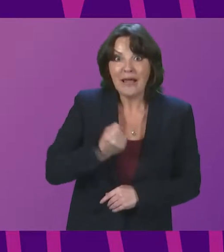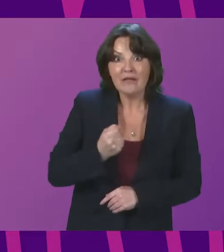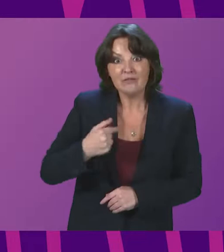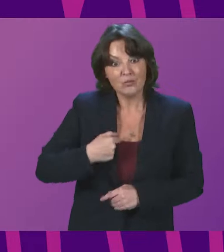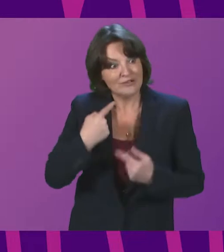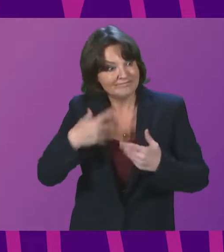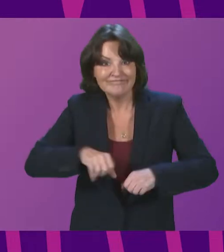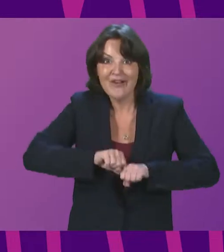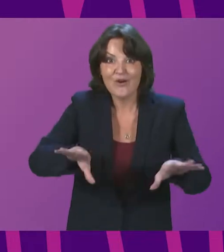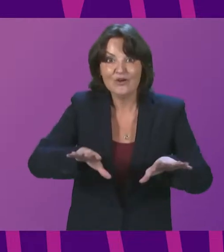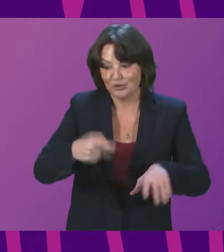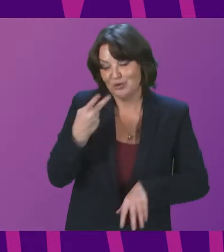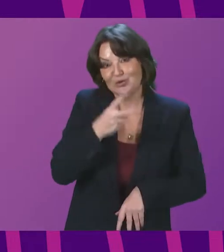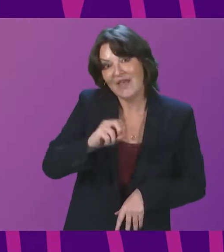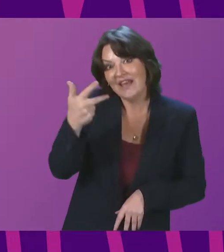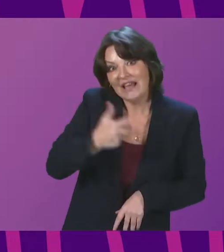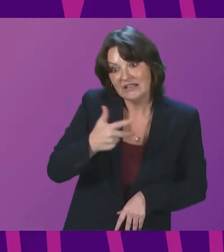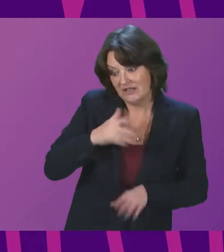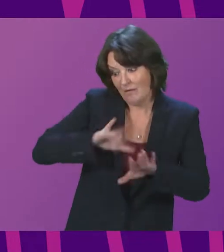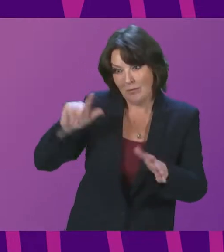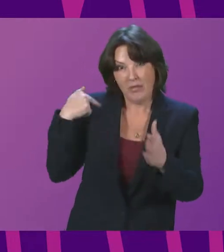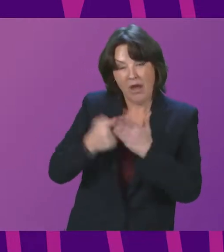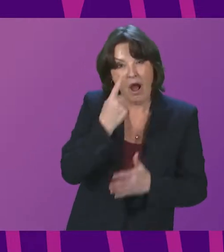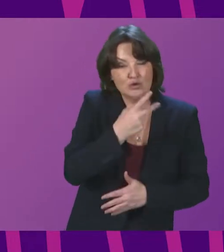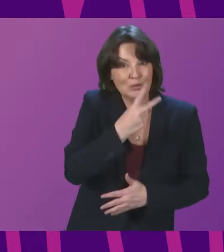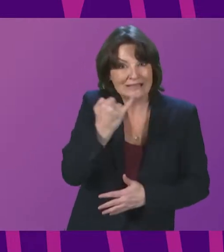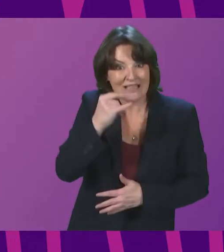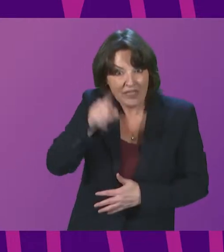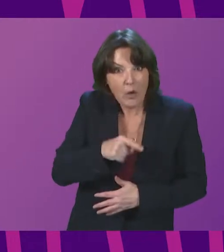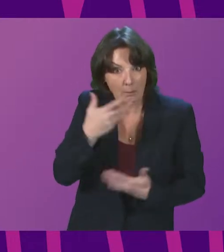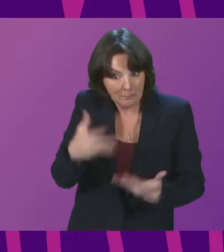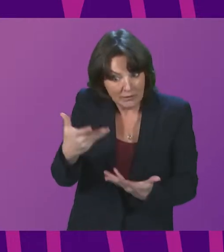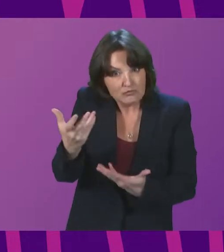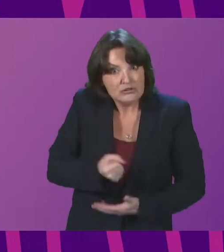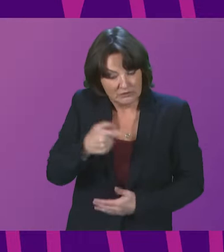Since then, around 126,000 carers have received payments.